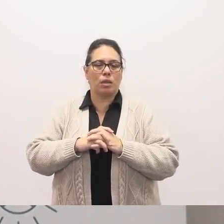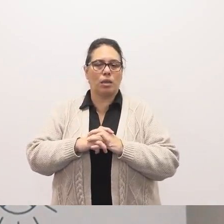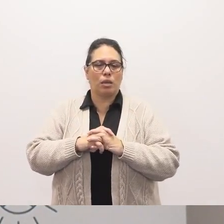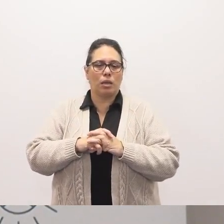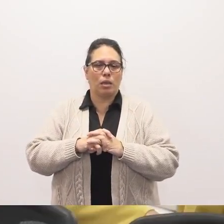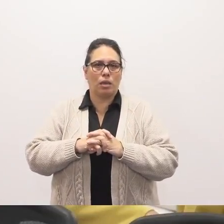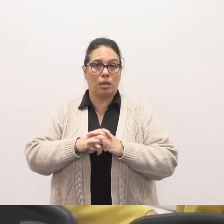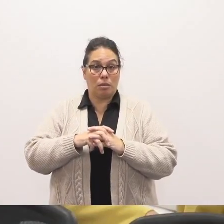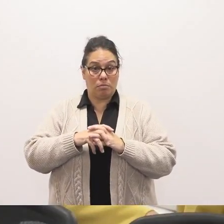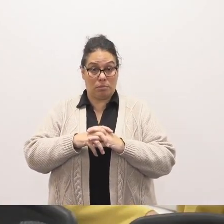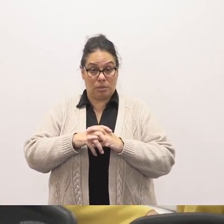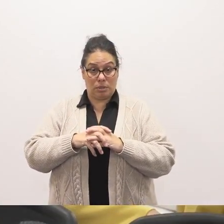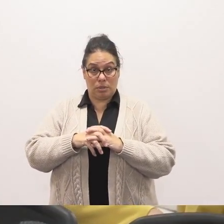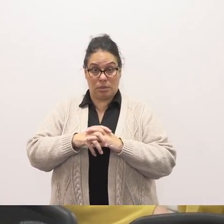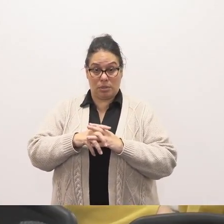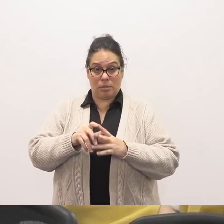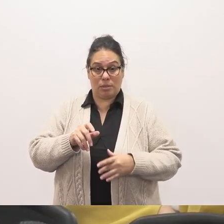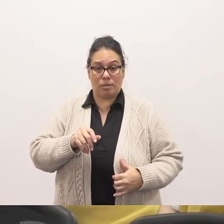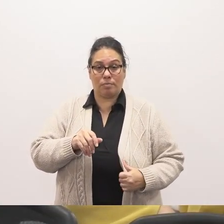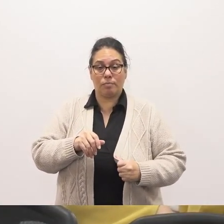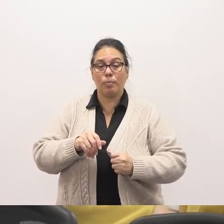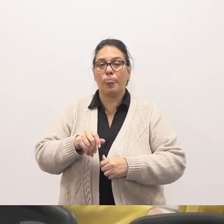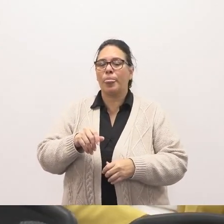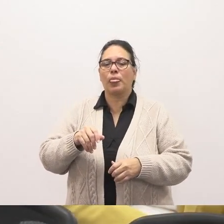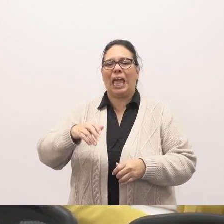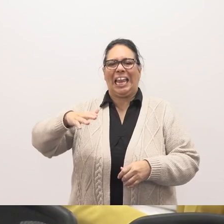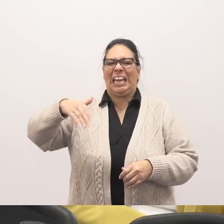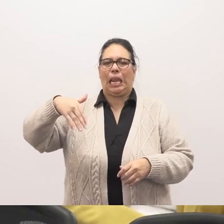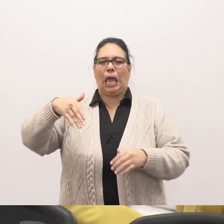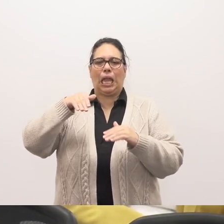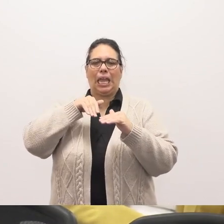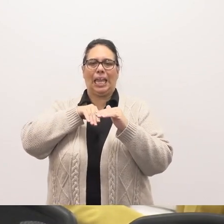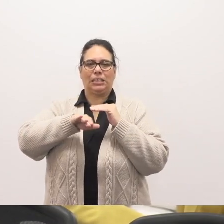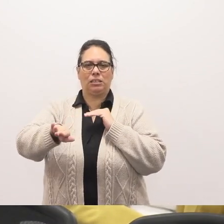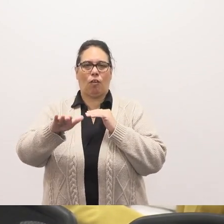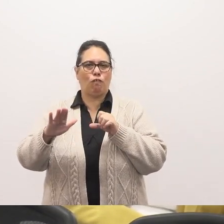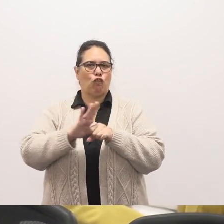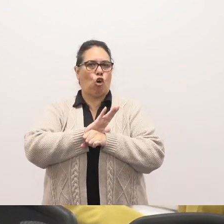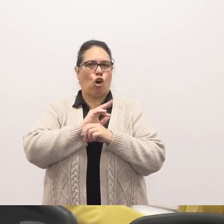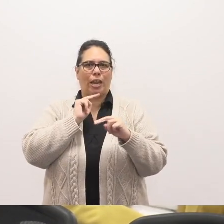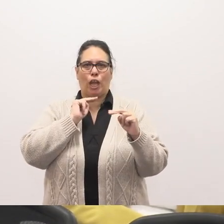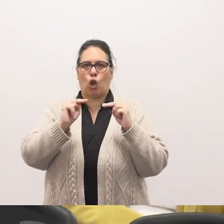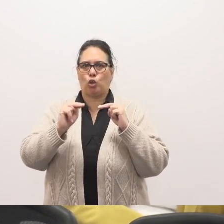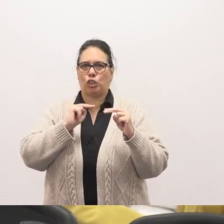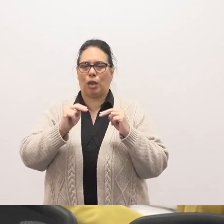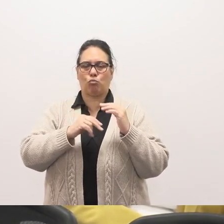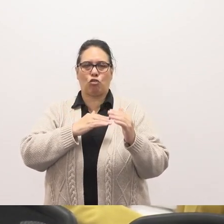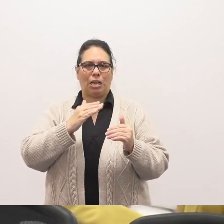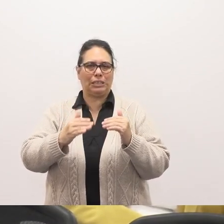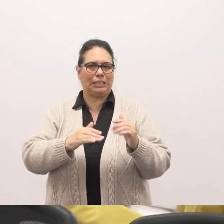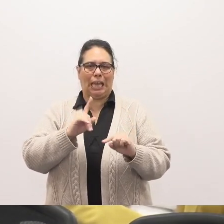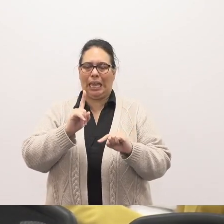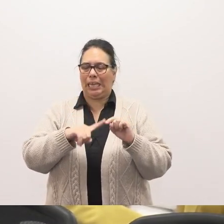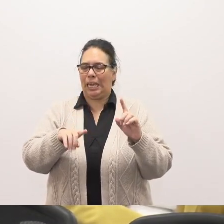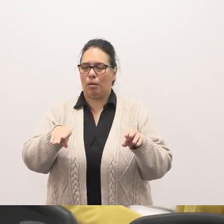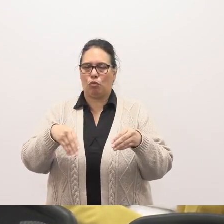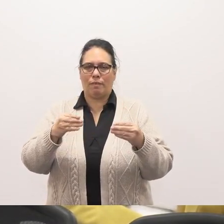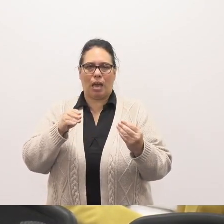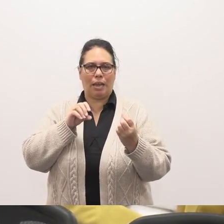Because we haven't entered into the full negotiation process, which won't start until the end of this month, I wouldn't be able to provide feedback, but we will be providing